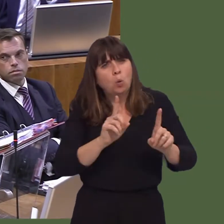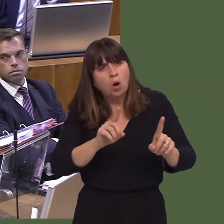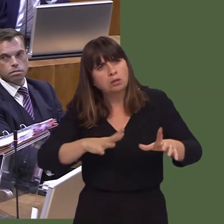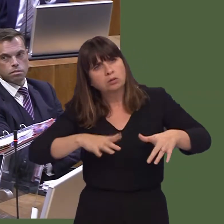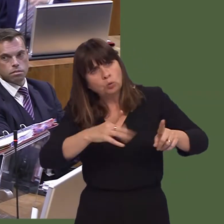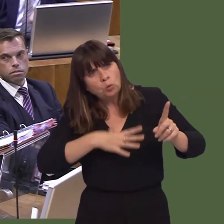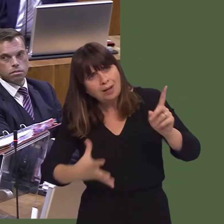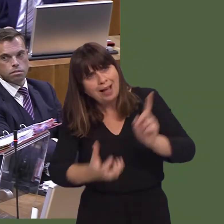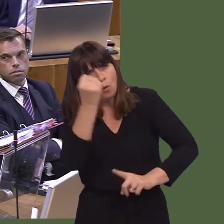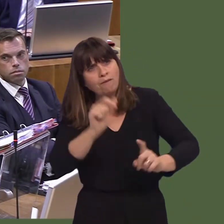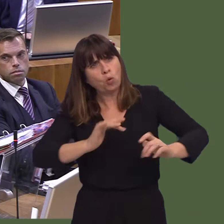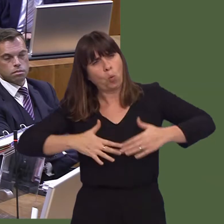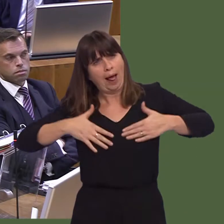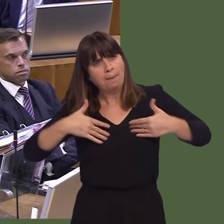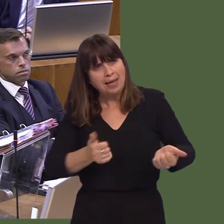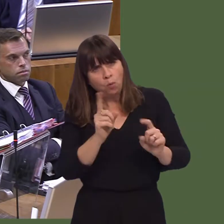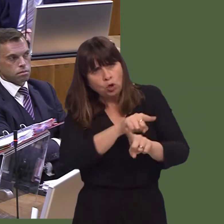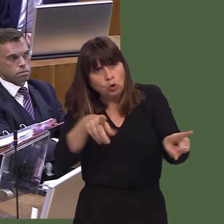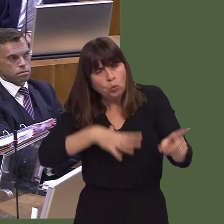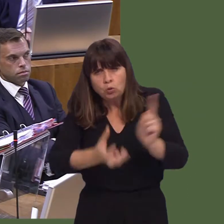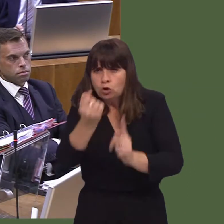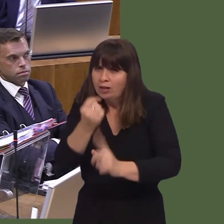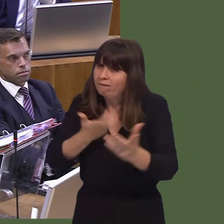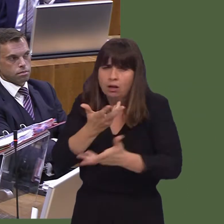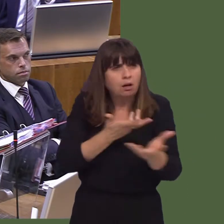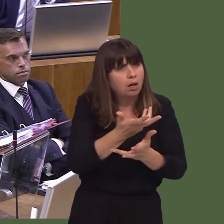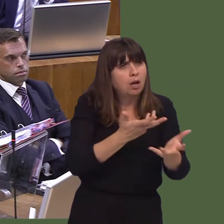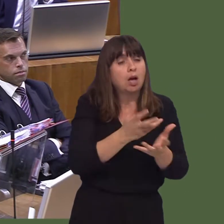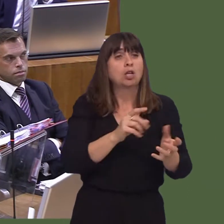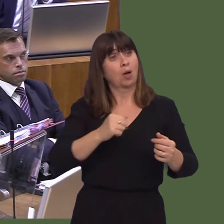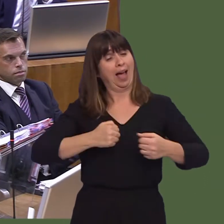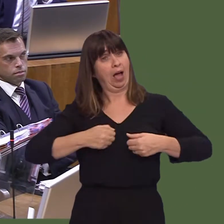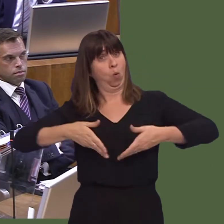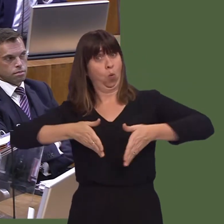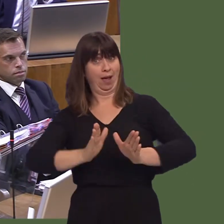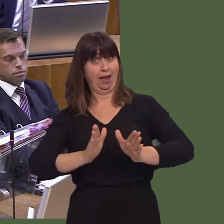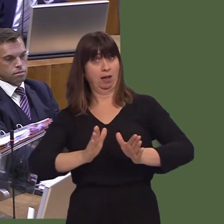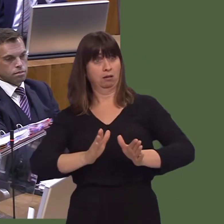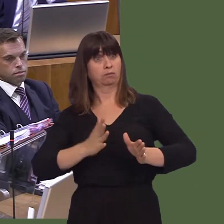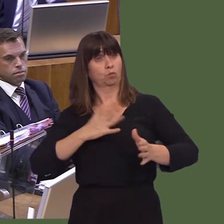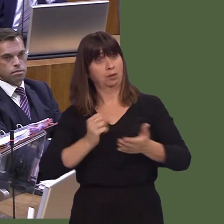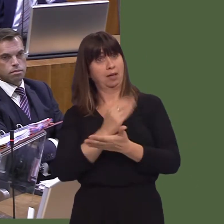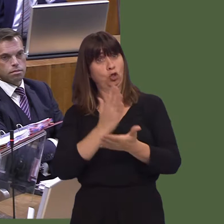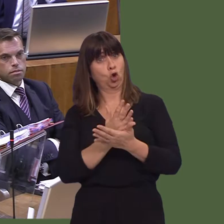support they are required to deliver, and to provide that support. Our approach aims to ensure that all disabled people in Wales, whether they receive payments